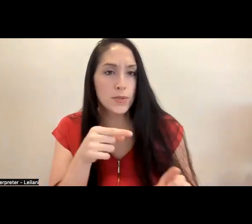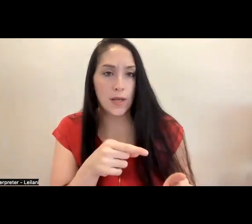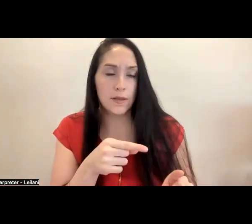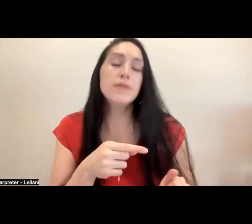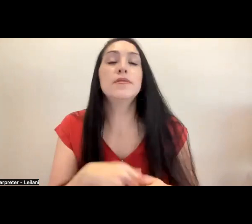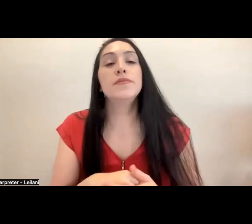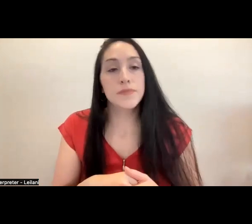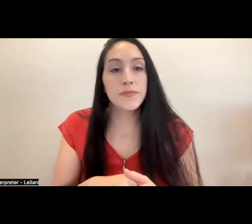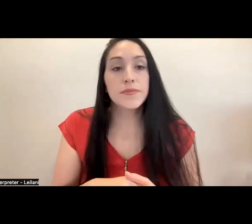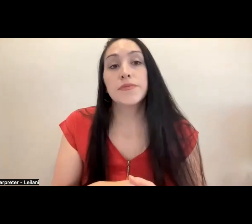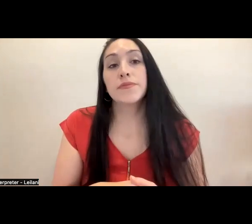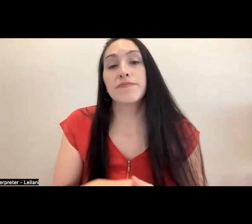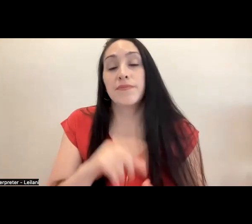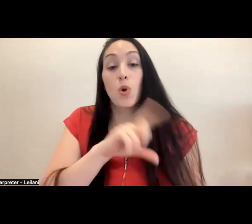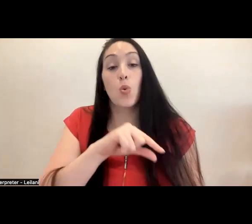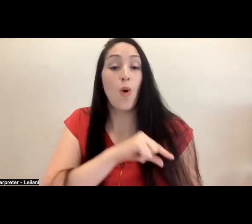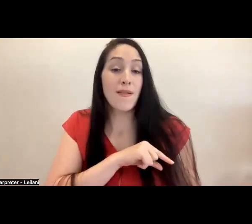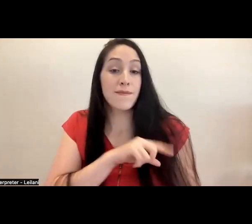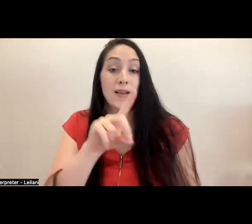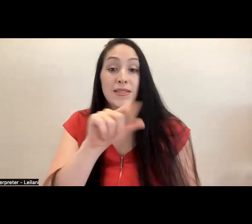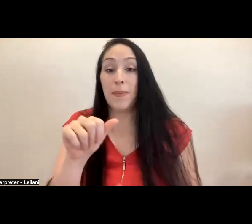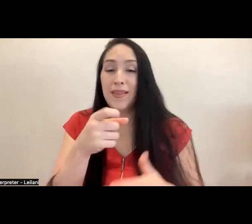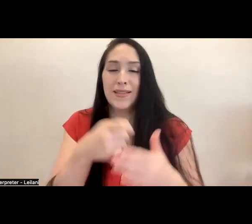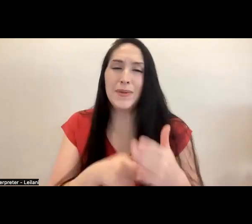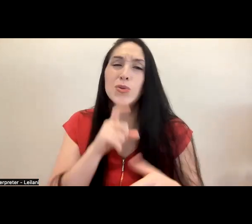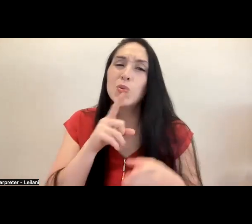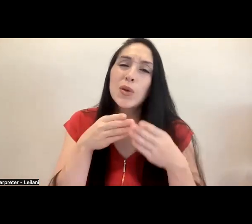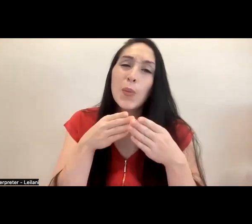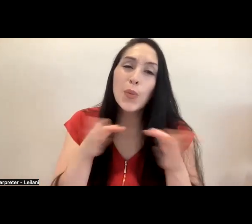is very broad. 11:23:53 The treasury which oversees the Irs